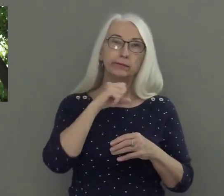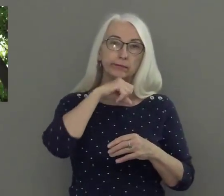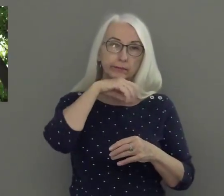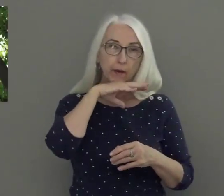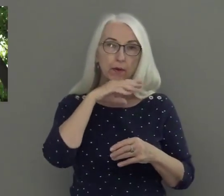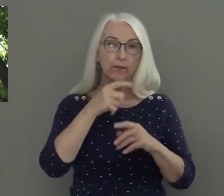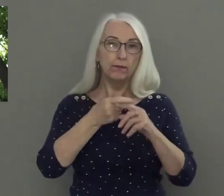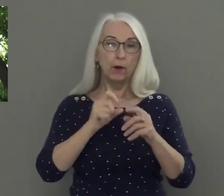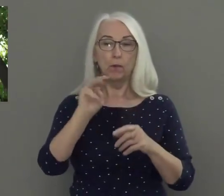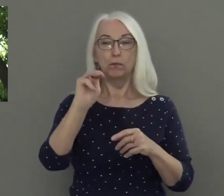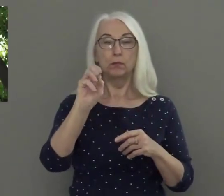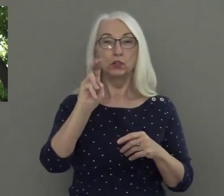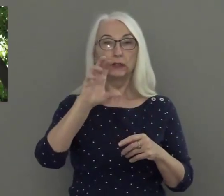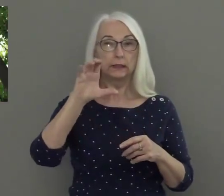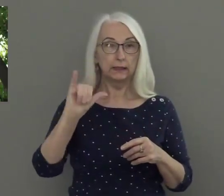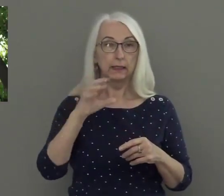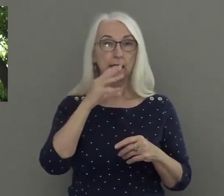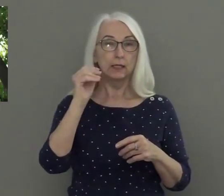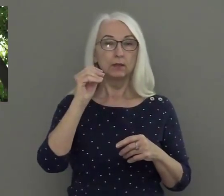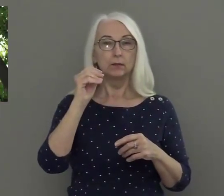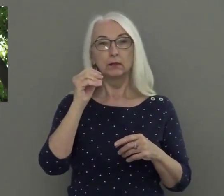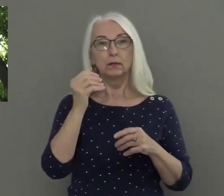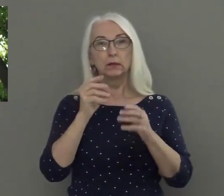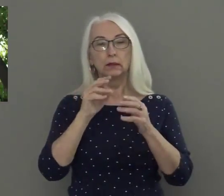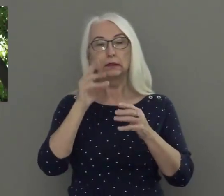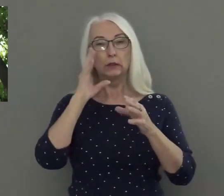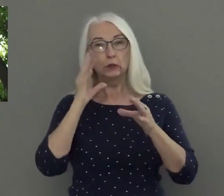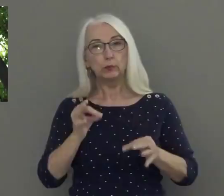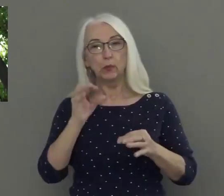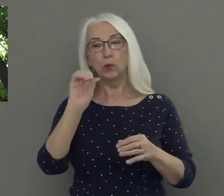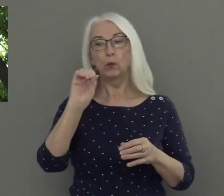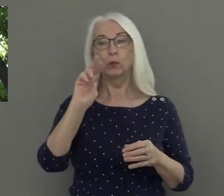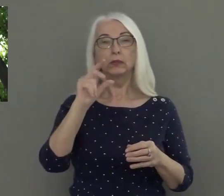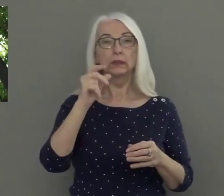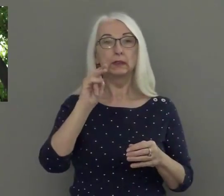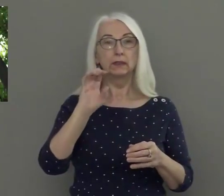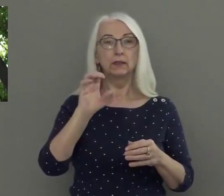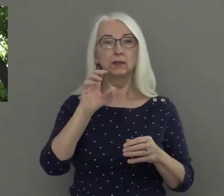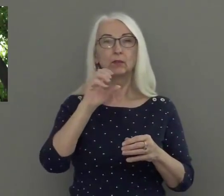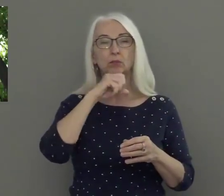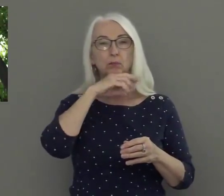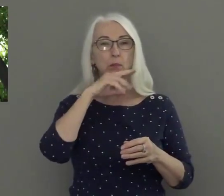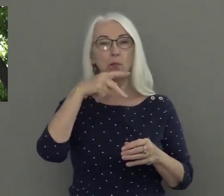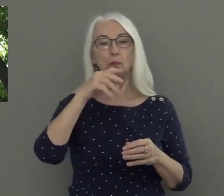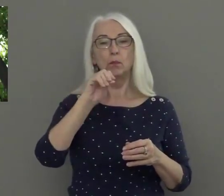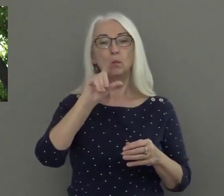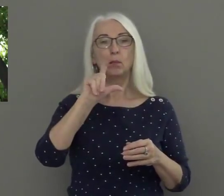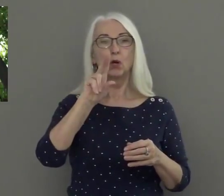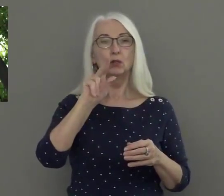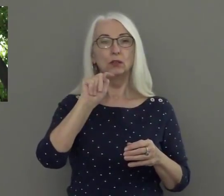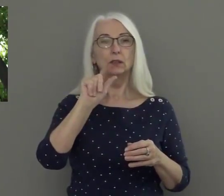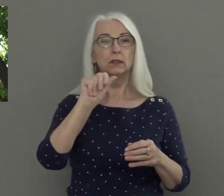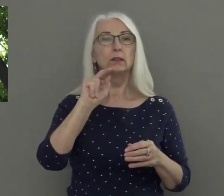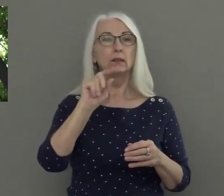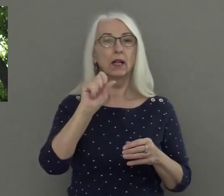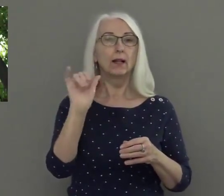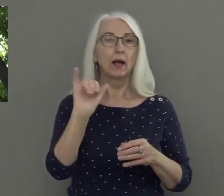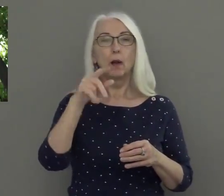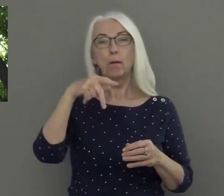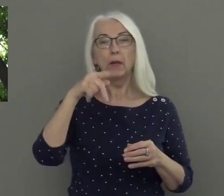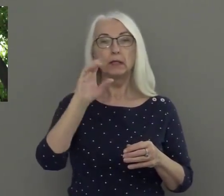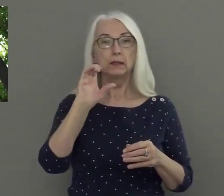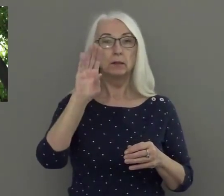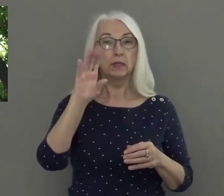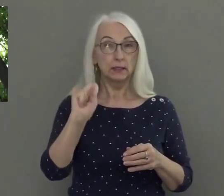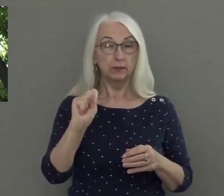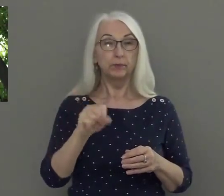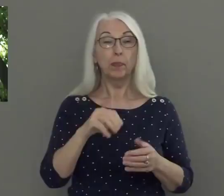contamination from mercury and persistent organic pollutants like PCBs.